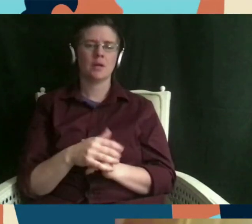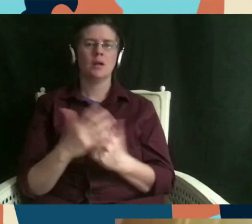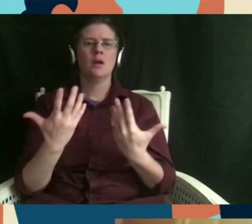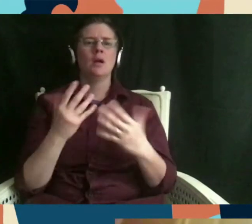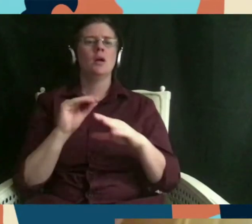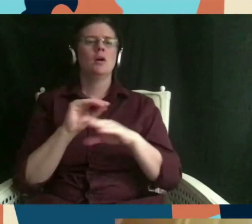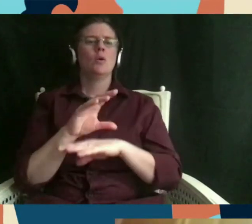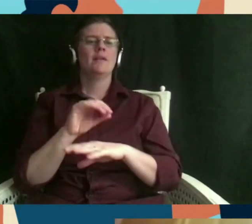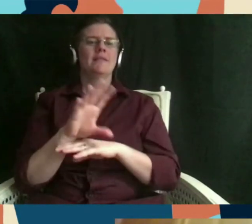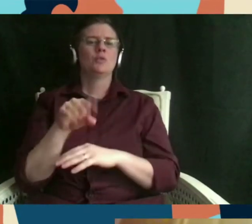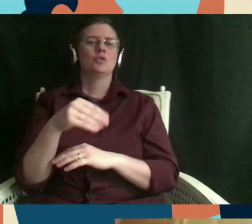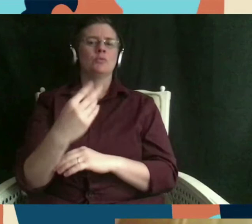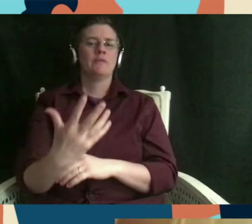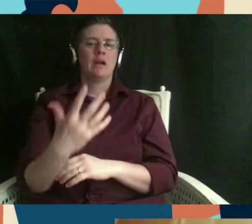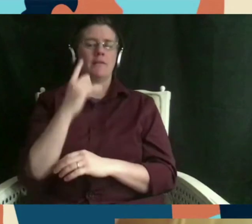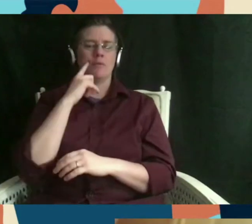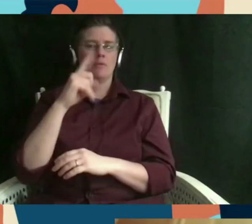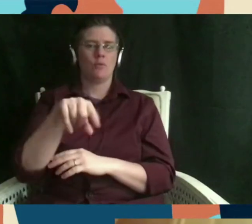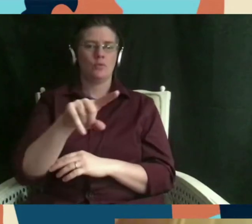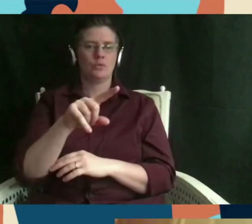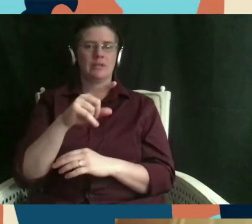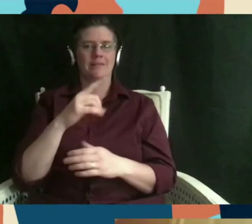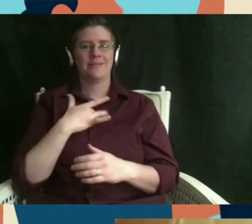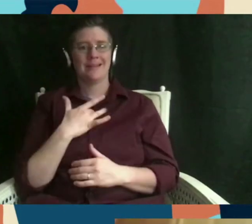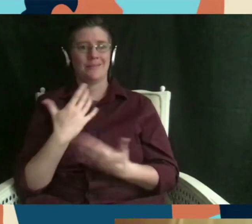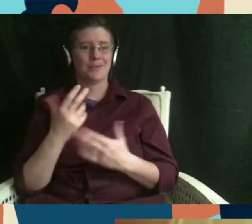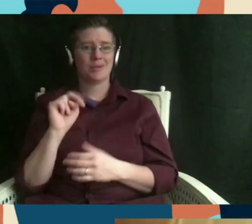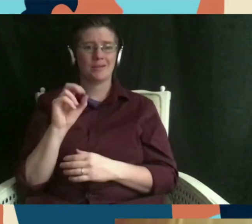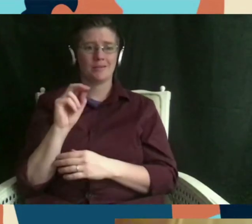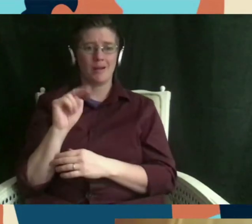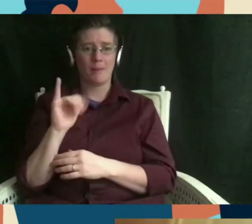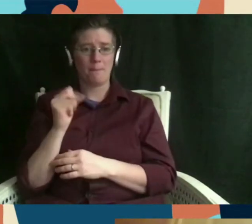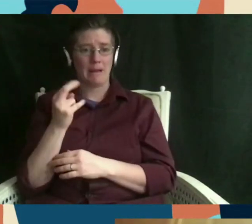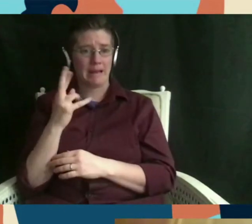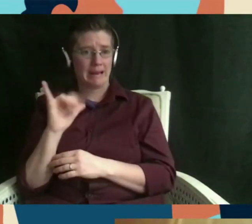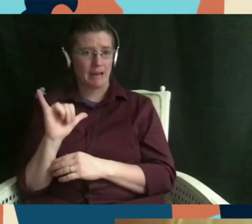who are feeling like they might be non-binary or just trans in general